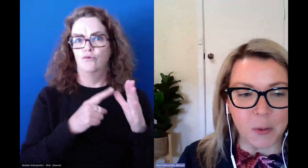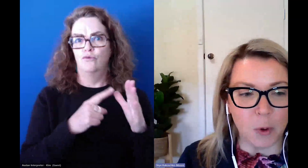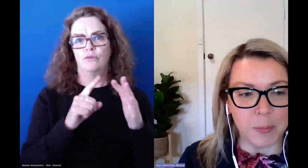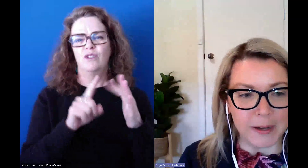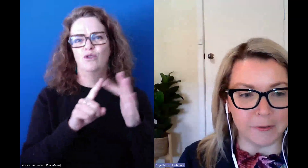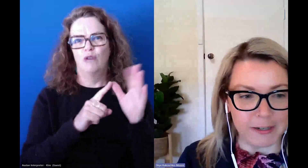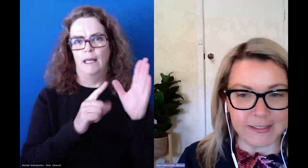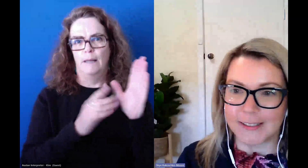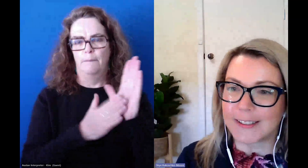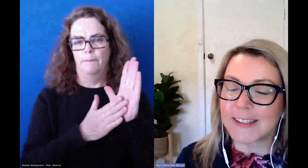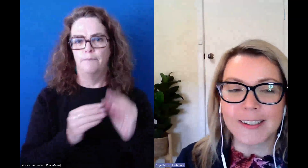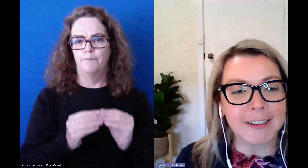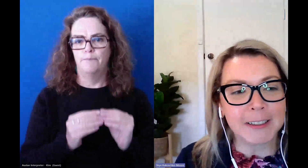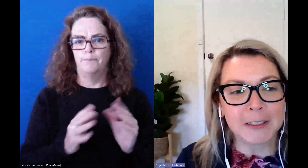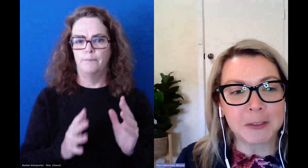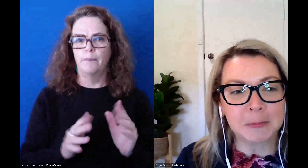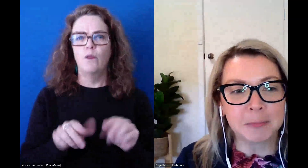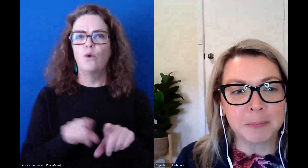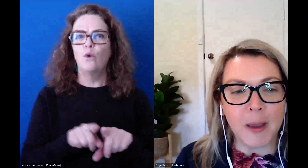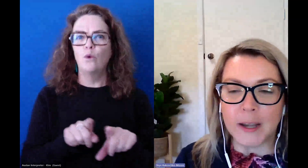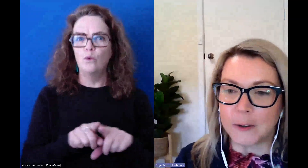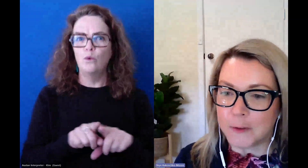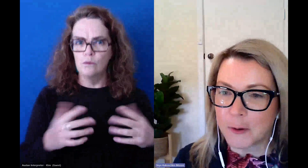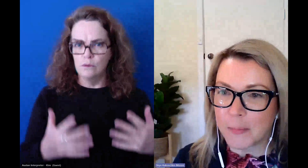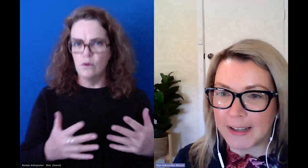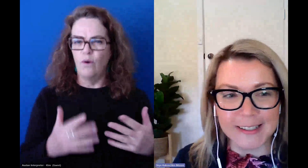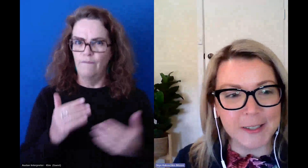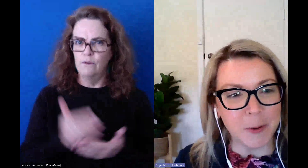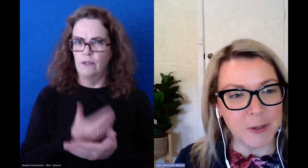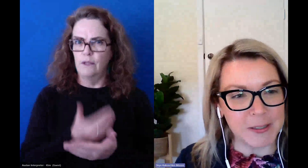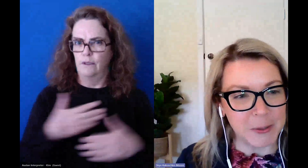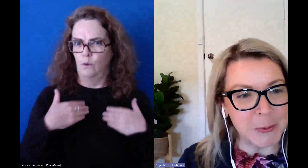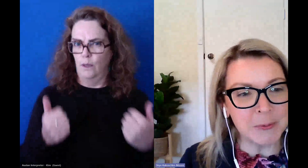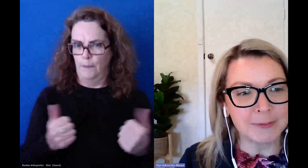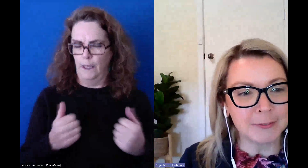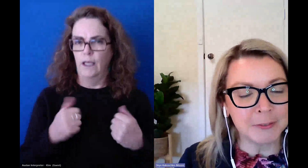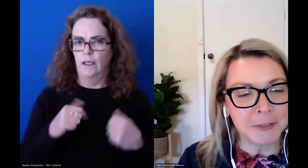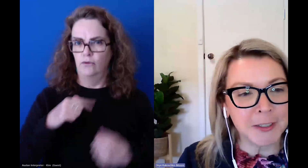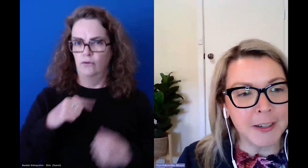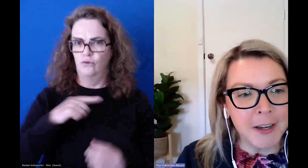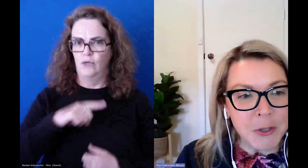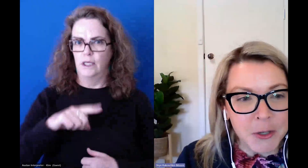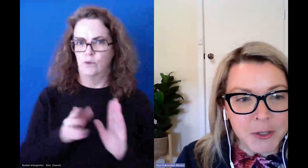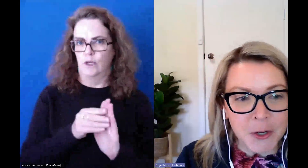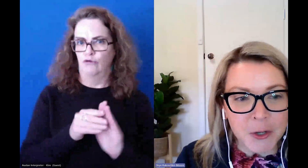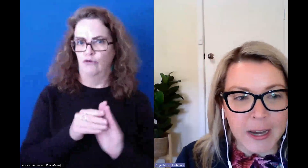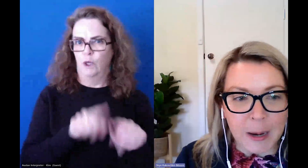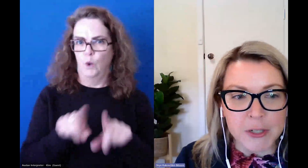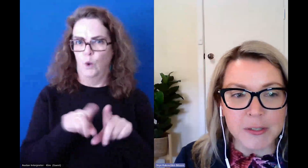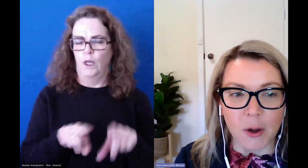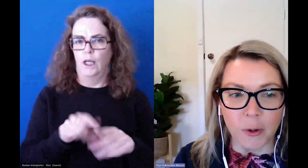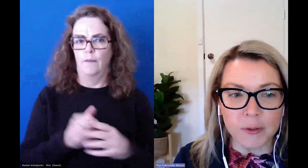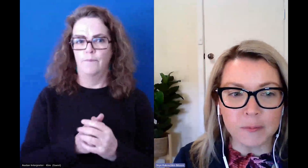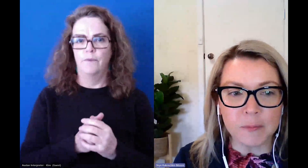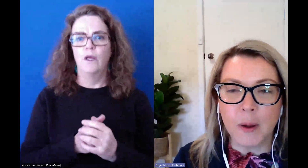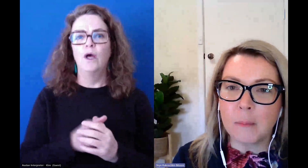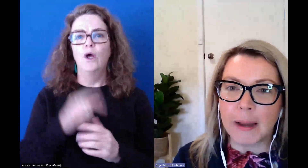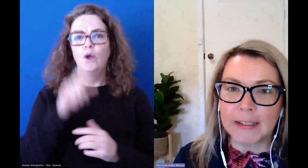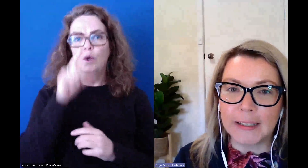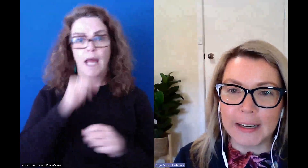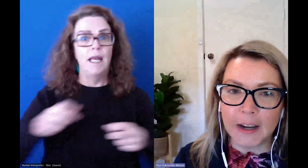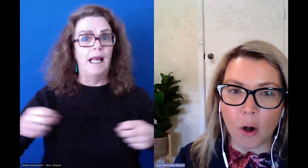and wellbeing reasons, and a few reminders for us all: You can turn your captions on by clicking